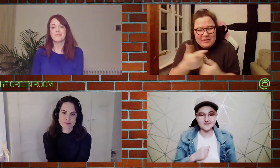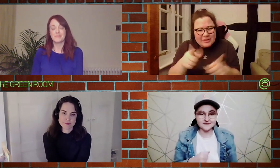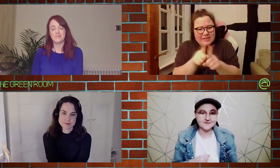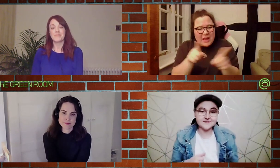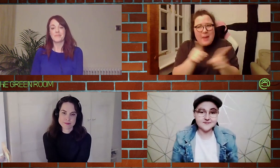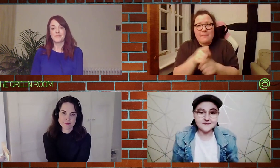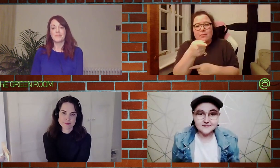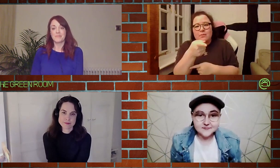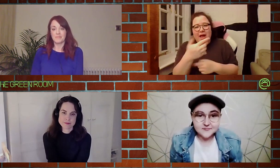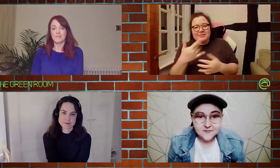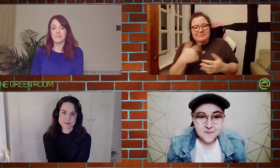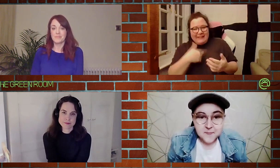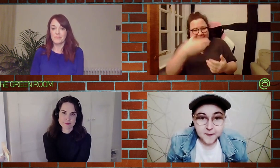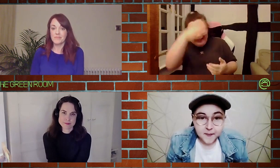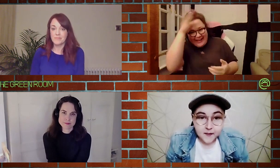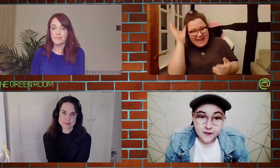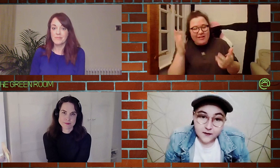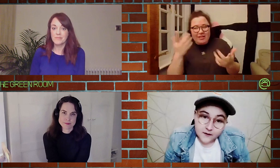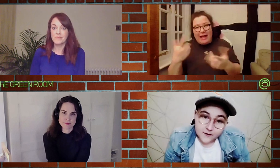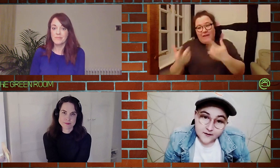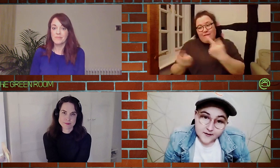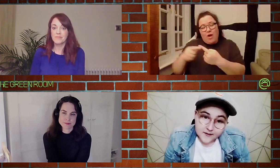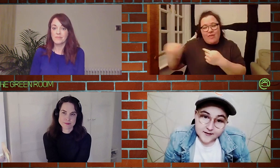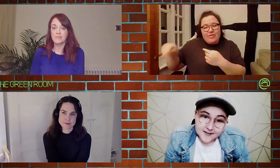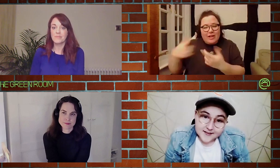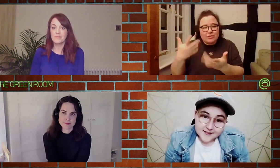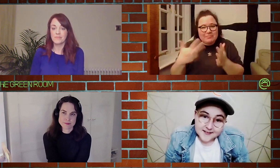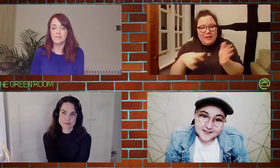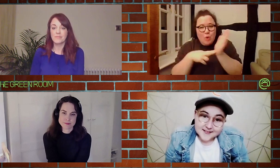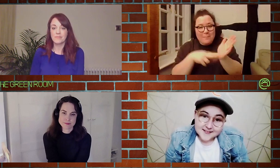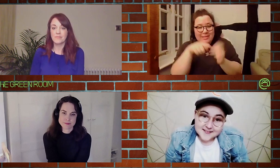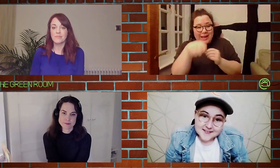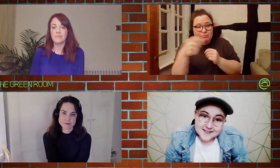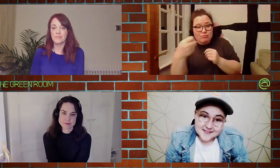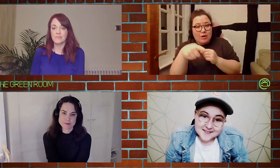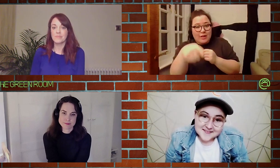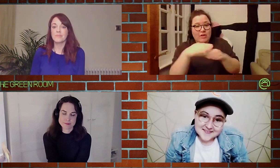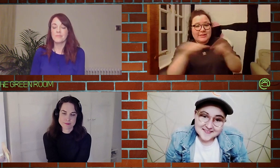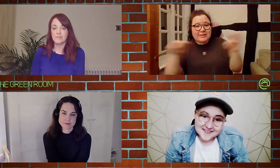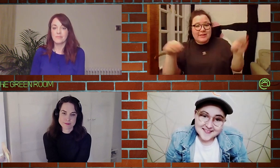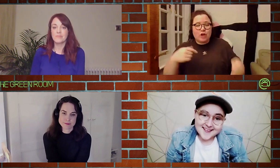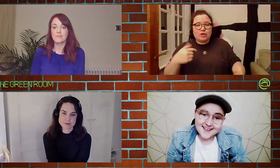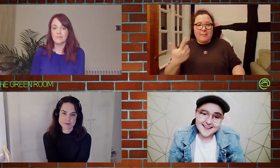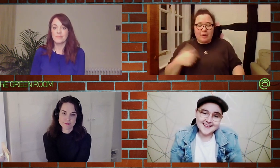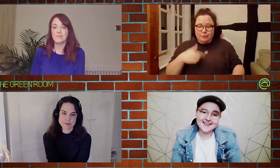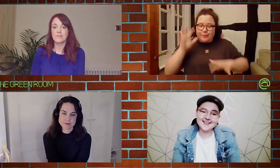as an actor. And I think it's the same that some of us were nominated